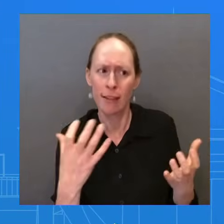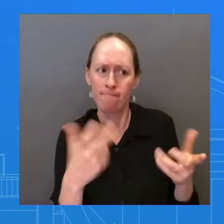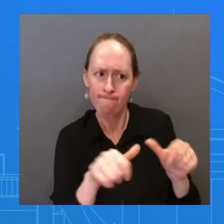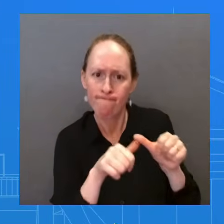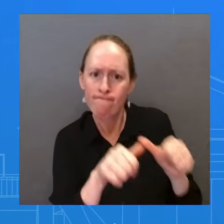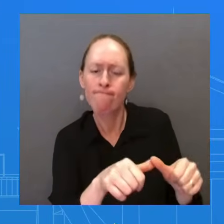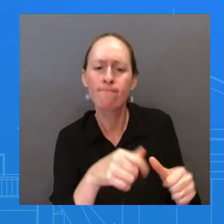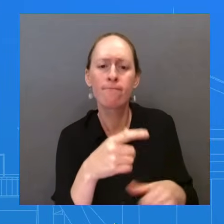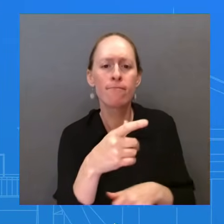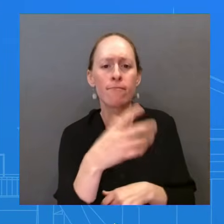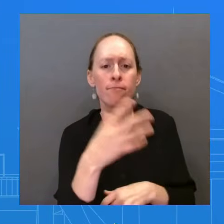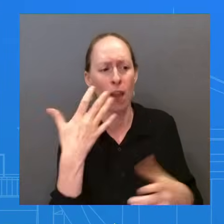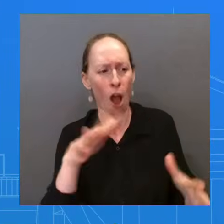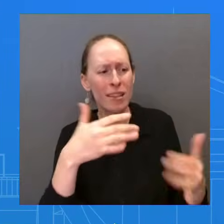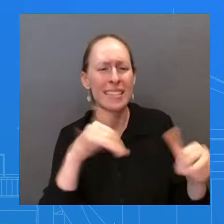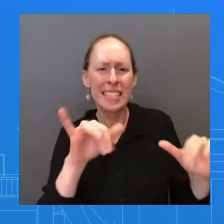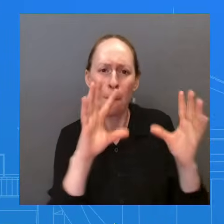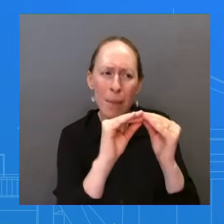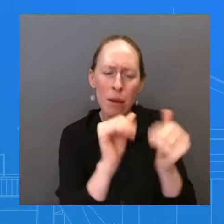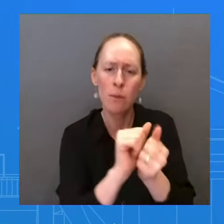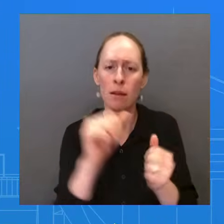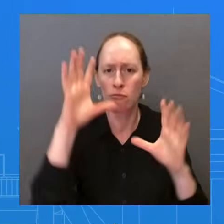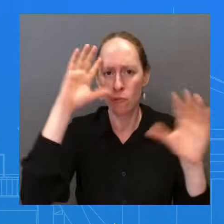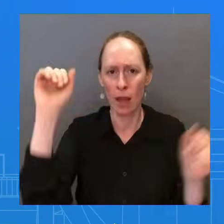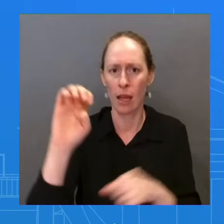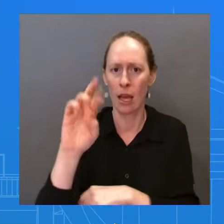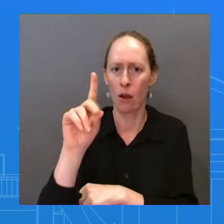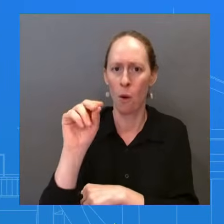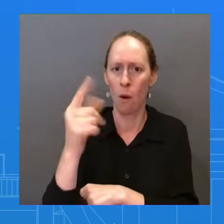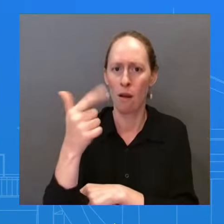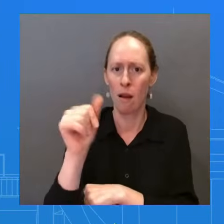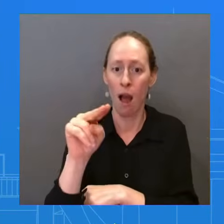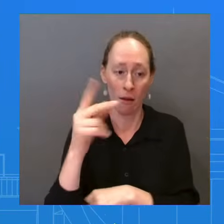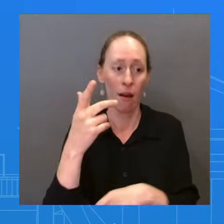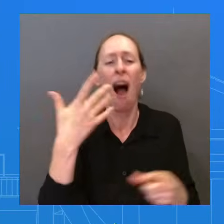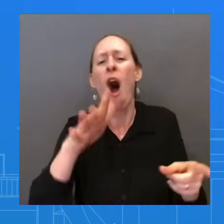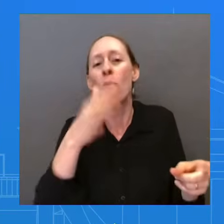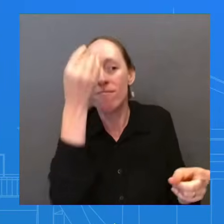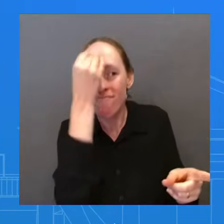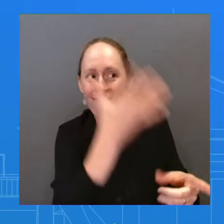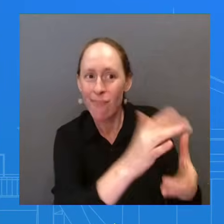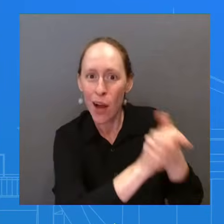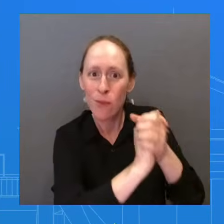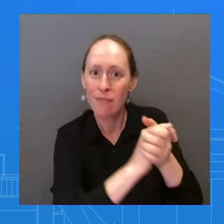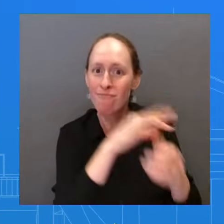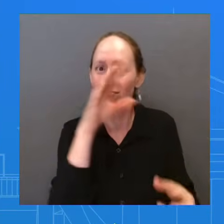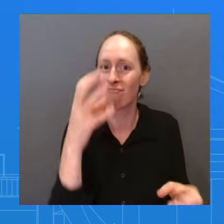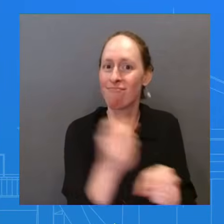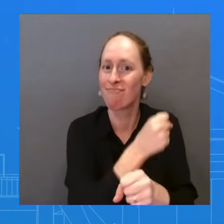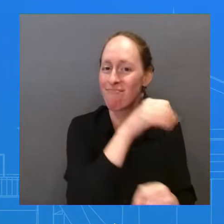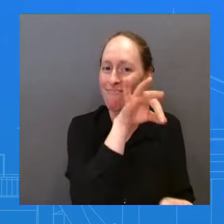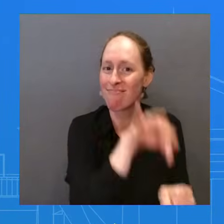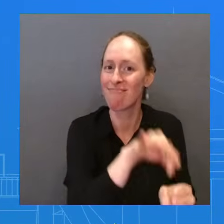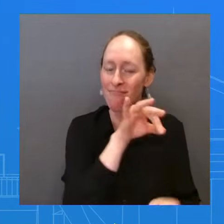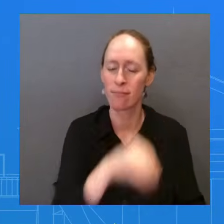But to suggest that there's some sort of linkage there would be erroneous. Ms. Jean-Pierre: Go ahead. Mr. Kirby: We want to see them get F-16s.